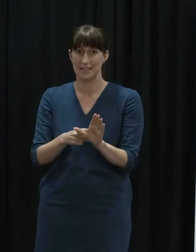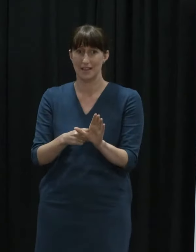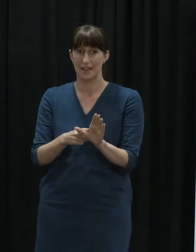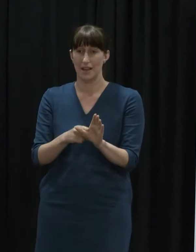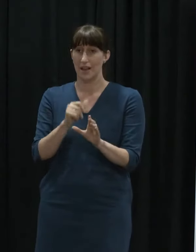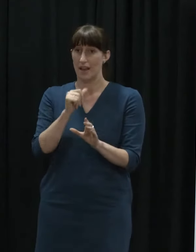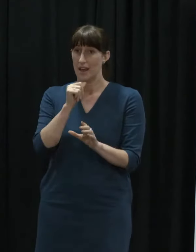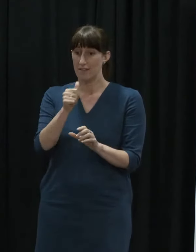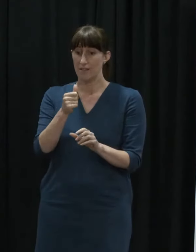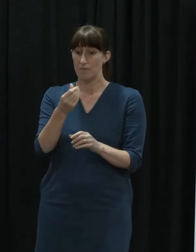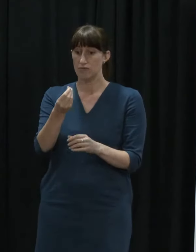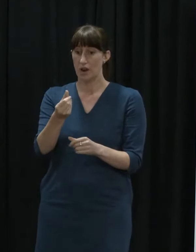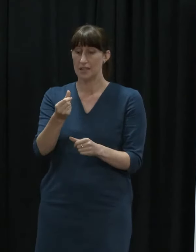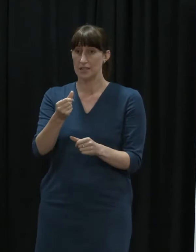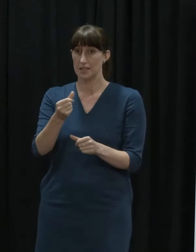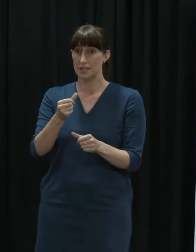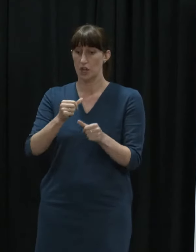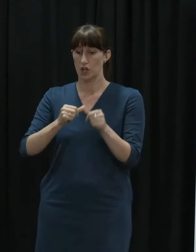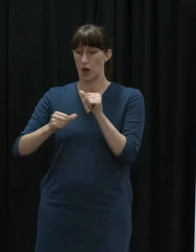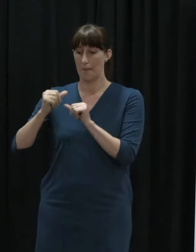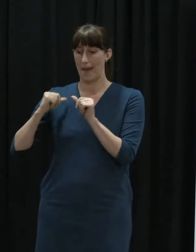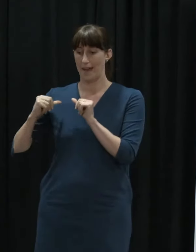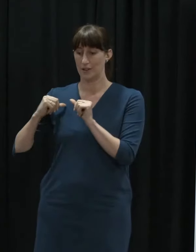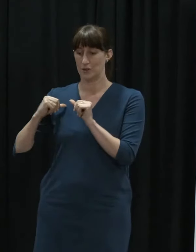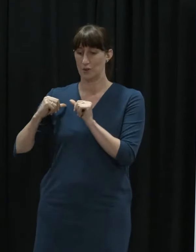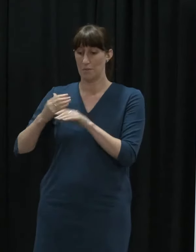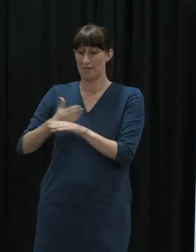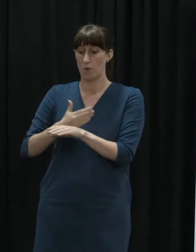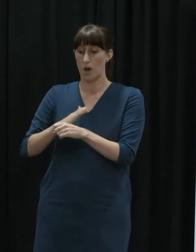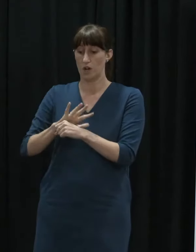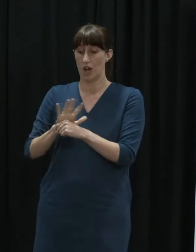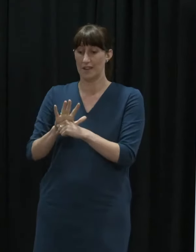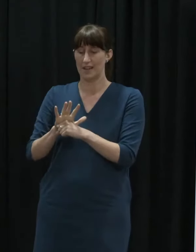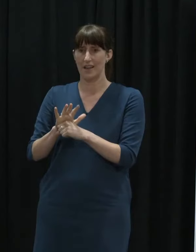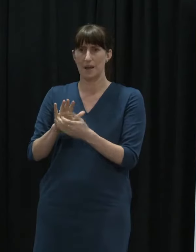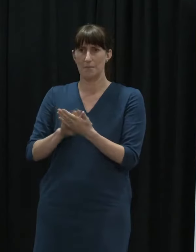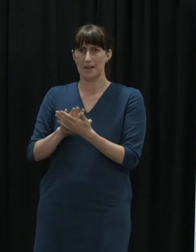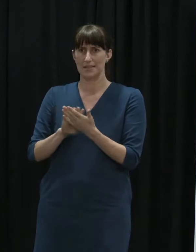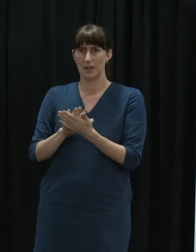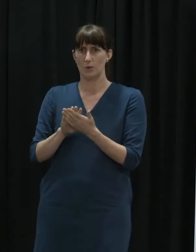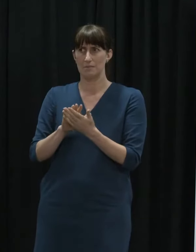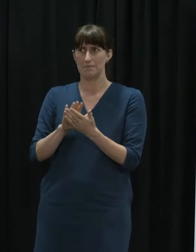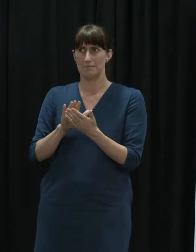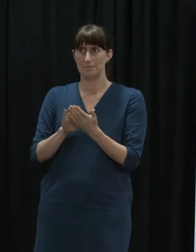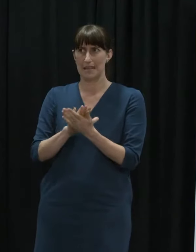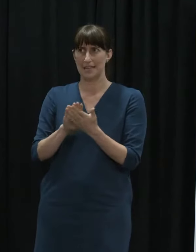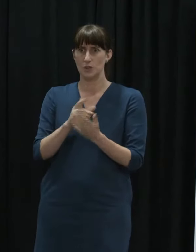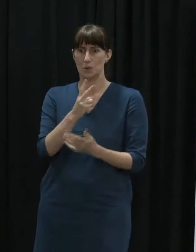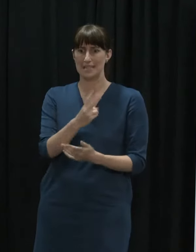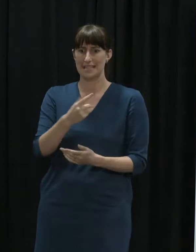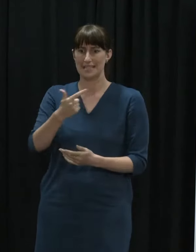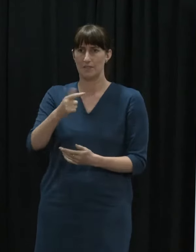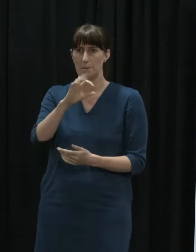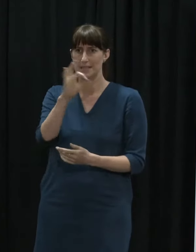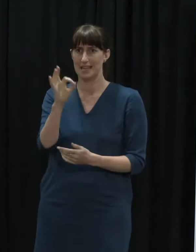would be OK. You talked about one or two years.